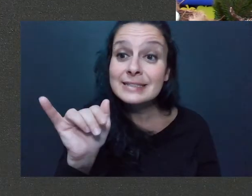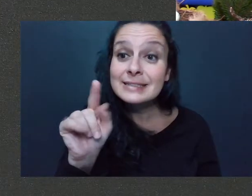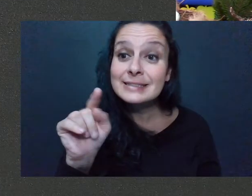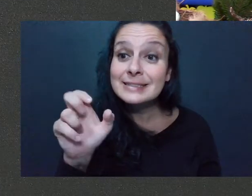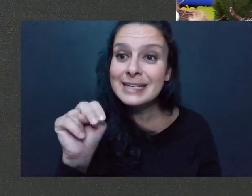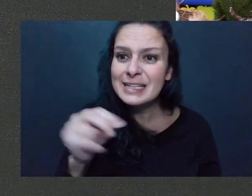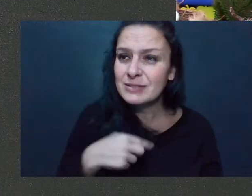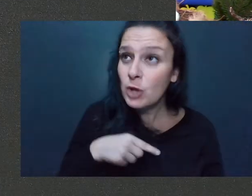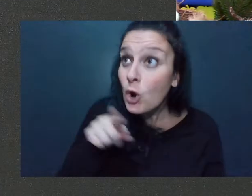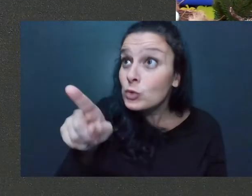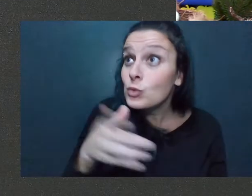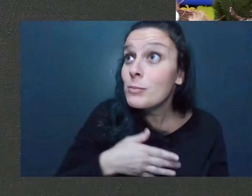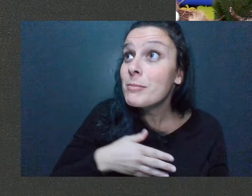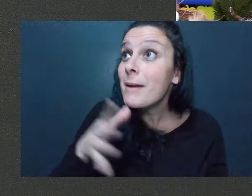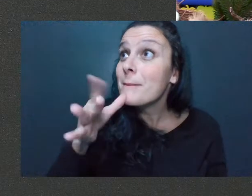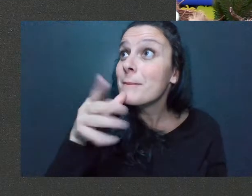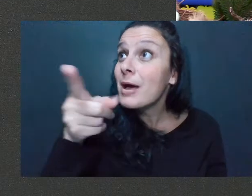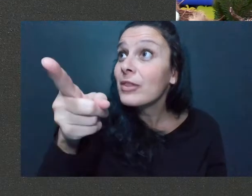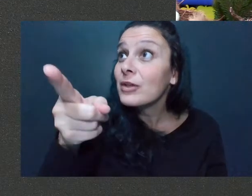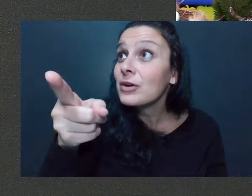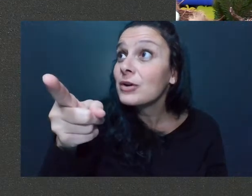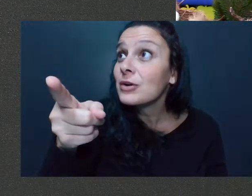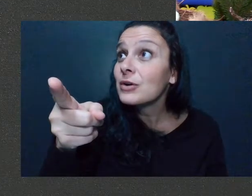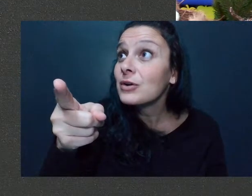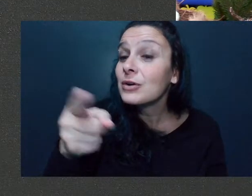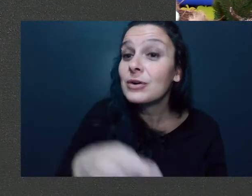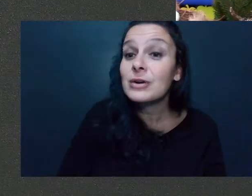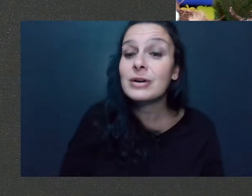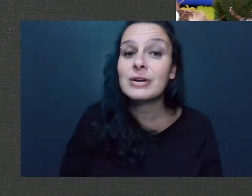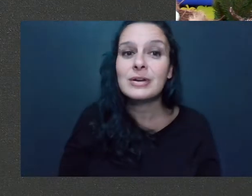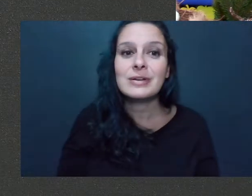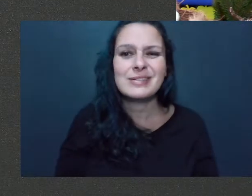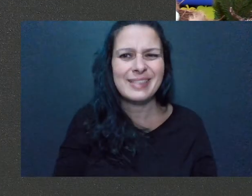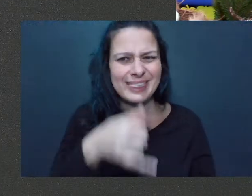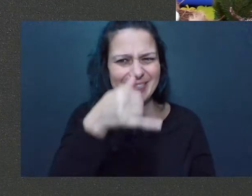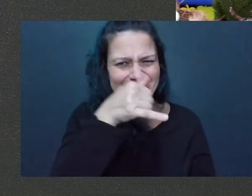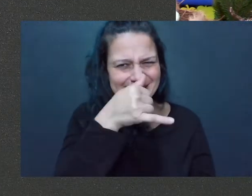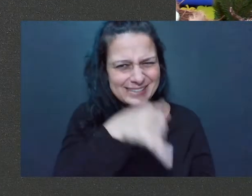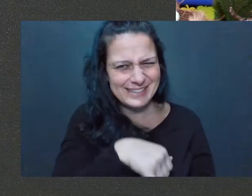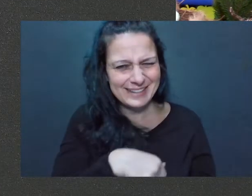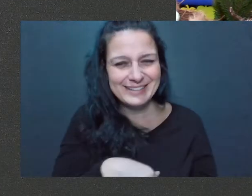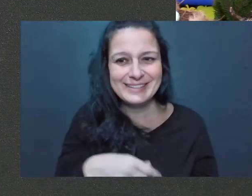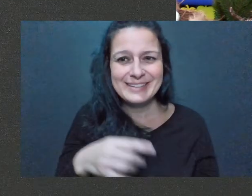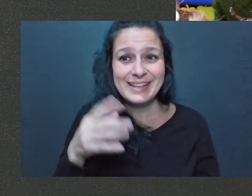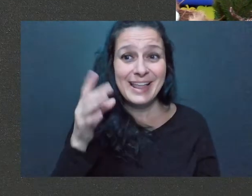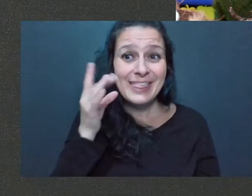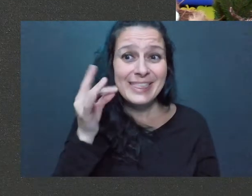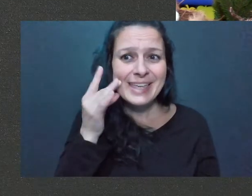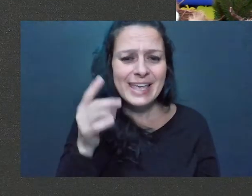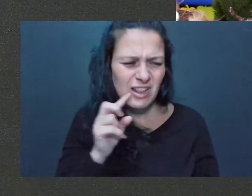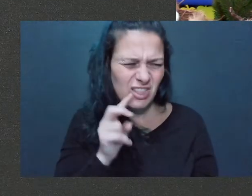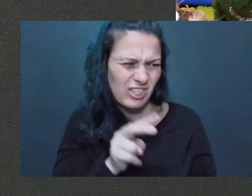"Are you my mother?" he said to the kitten. That's so silly. The kitten just looked and looked.